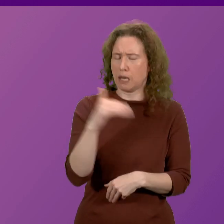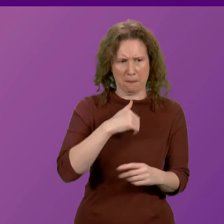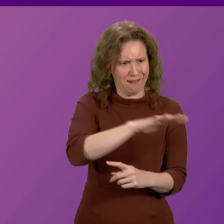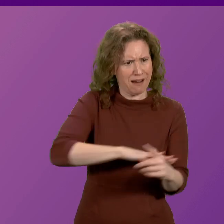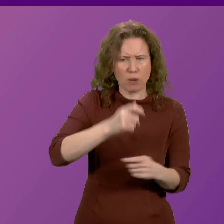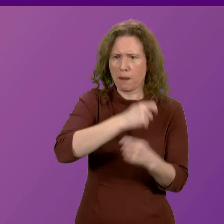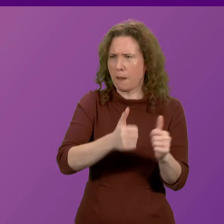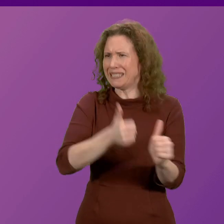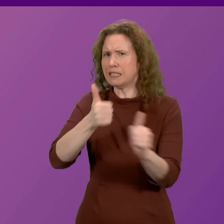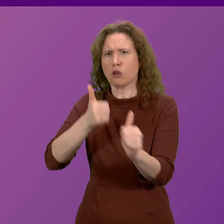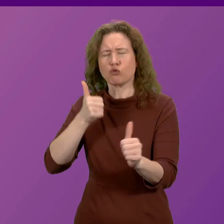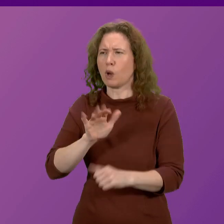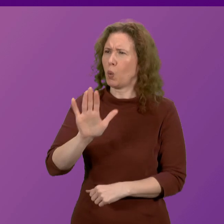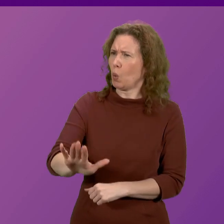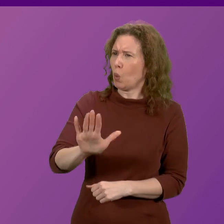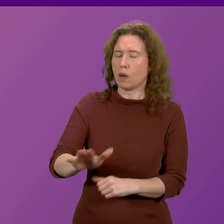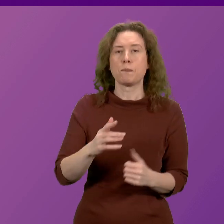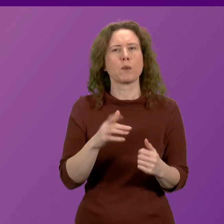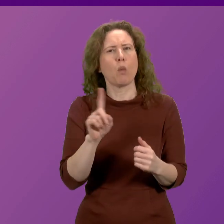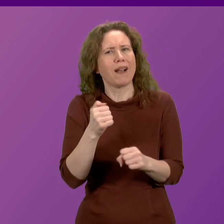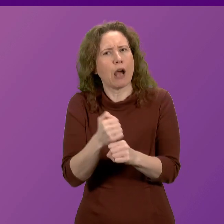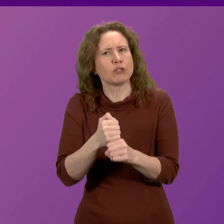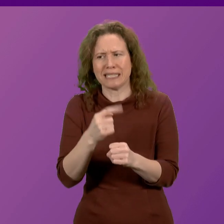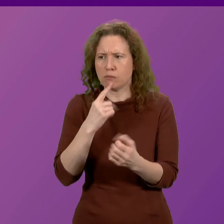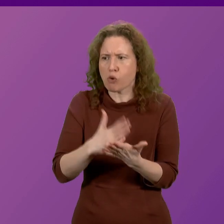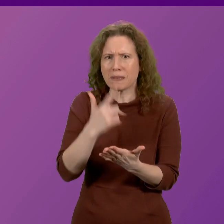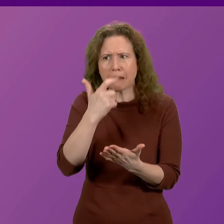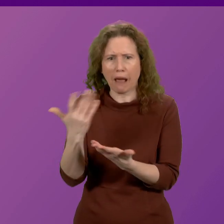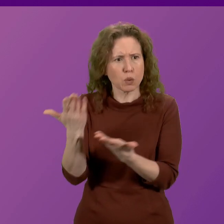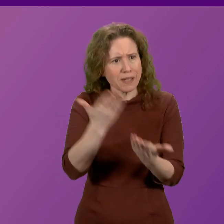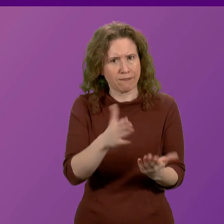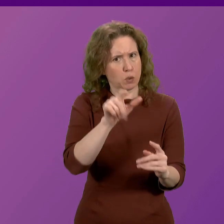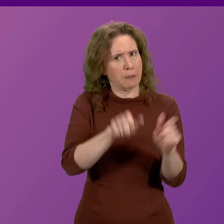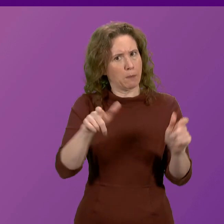the countryside. What guarantees can the First Minister give to people in South Ayrshire that